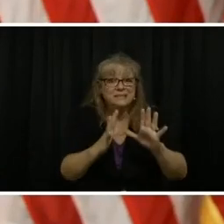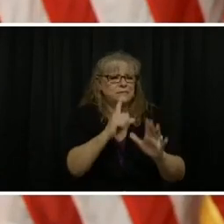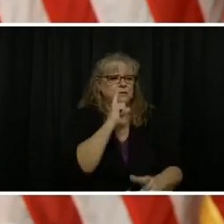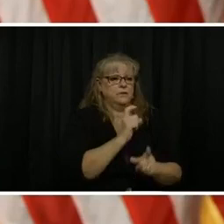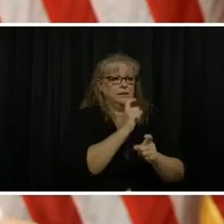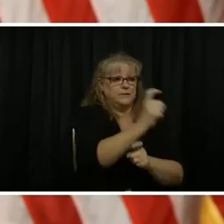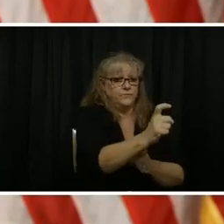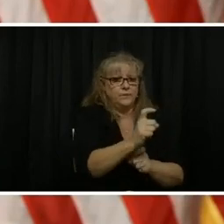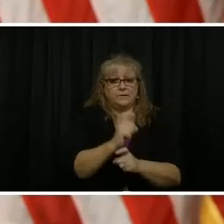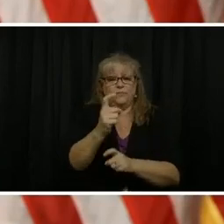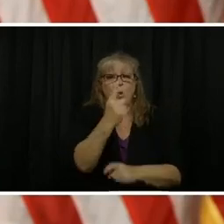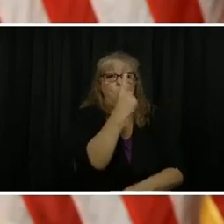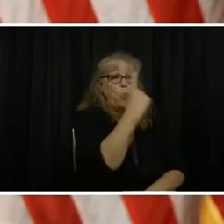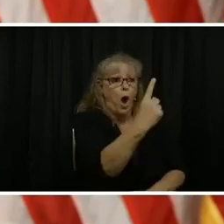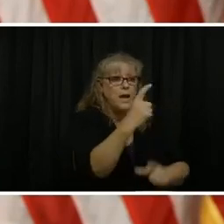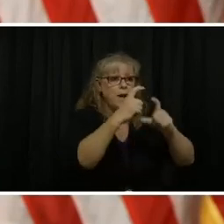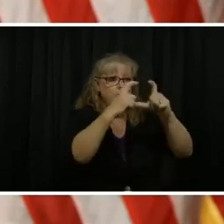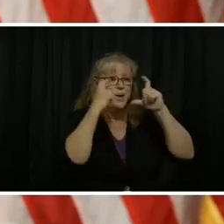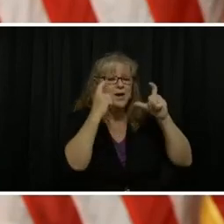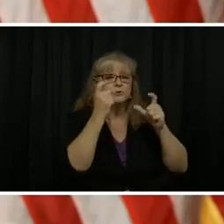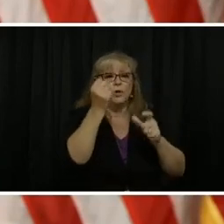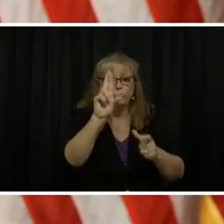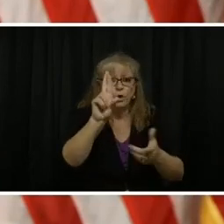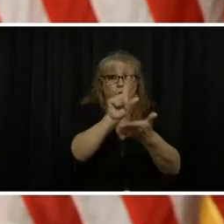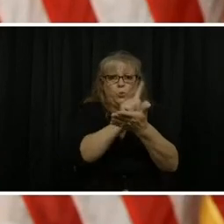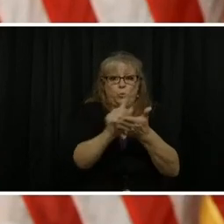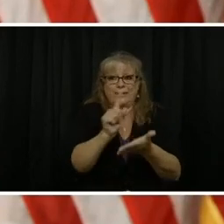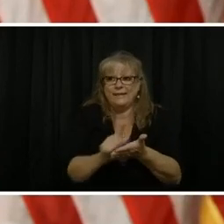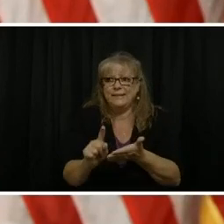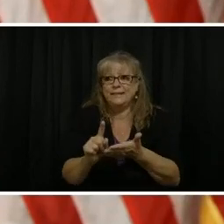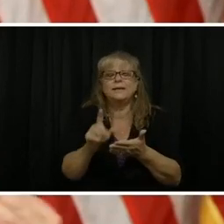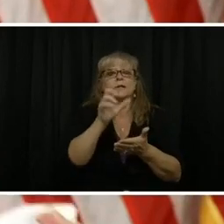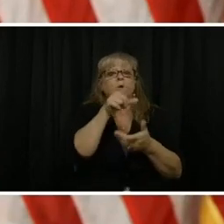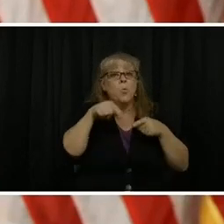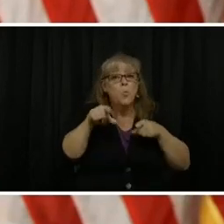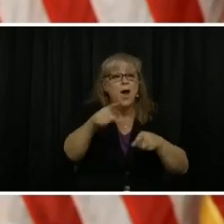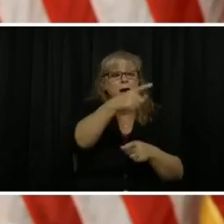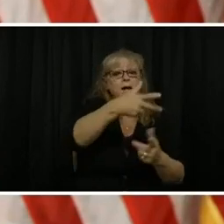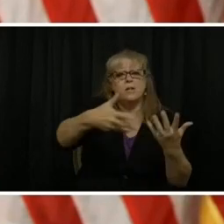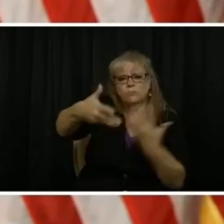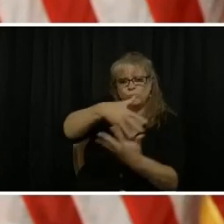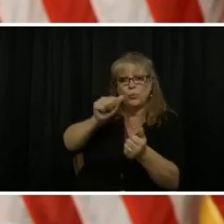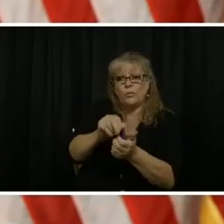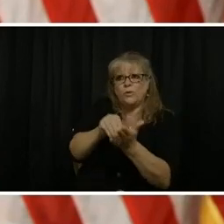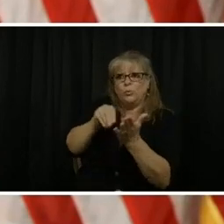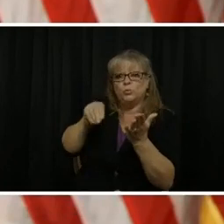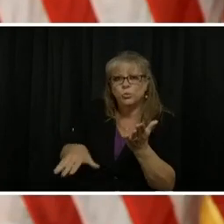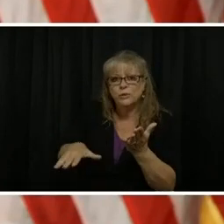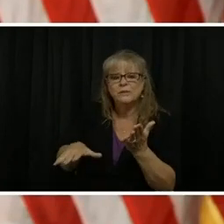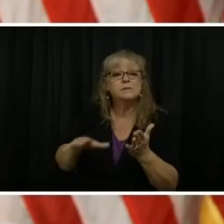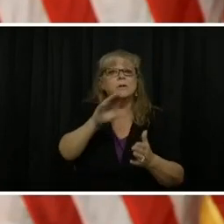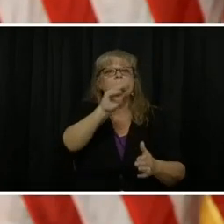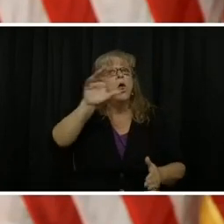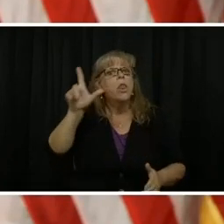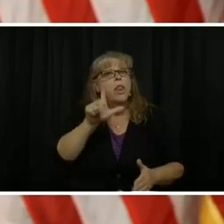AT LEAST ONE MASK PER WEEK PER TEACHER. ONE MEDICAL GRADE MASK ALL